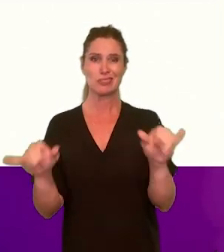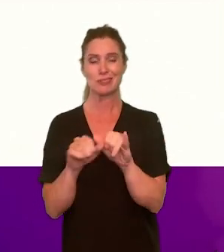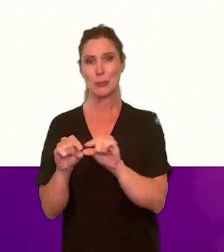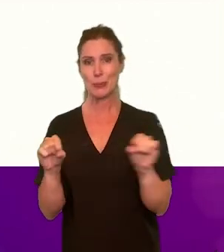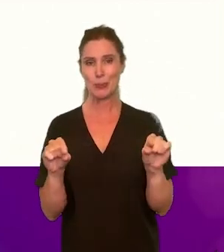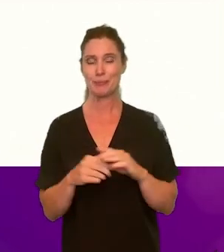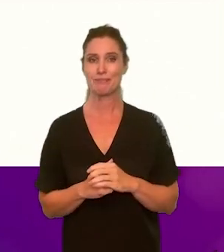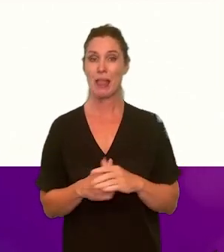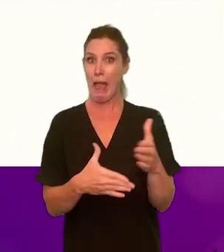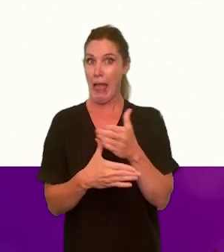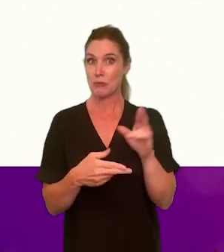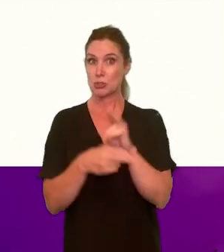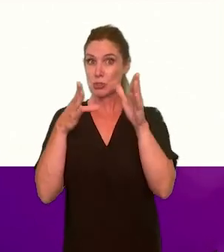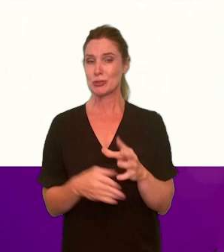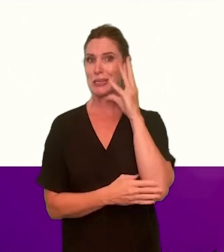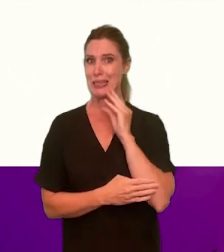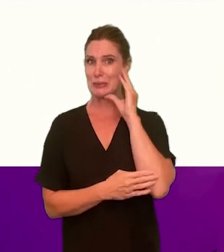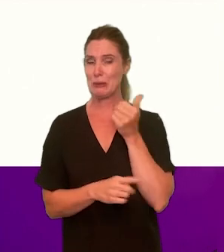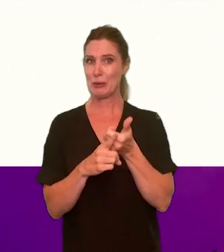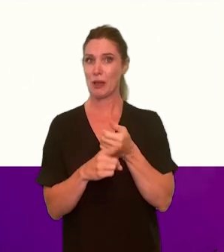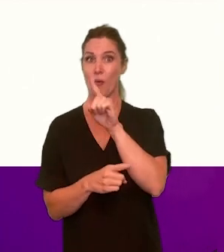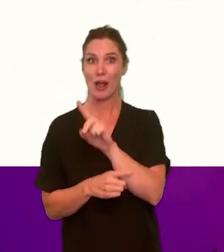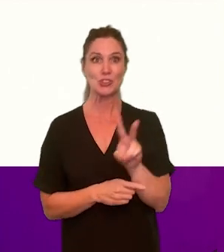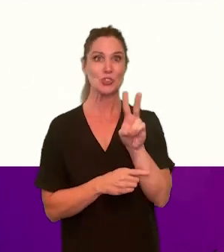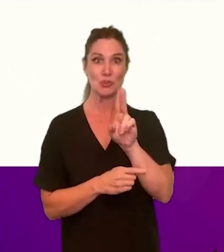The average user experiences one to two UTIs a year,